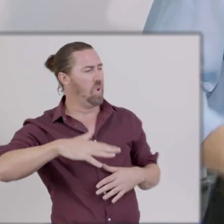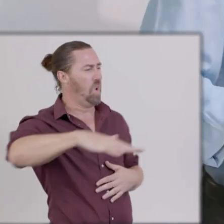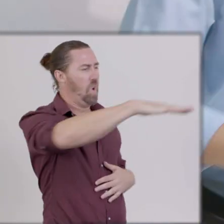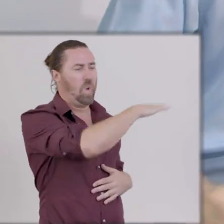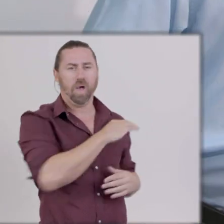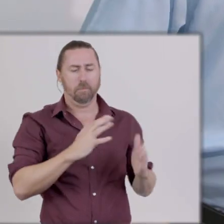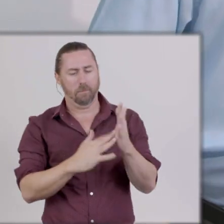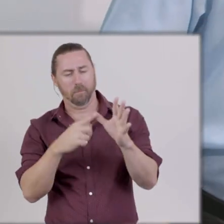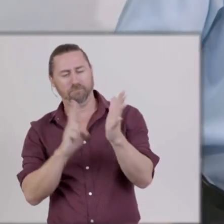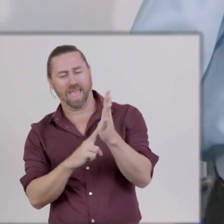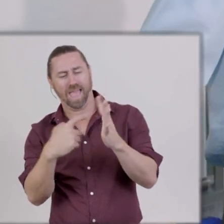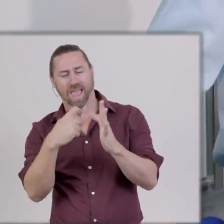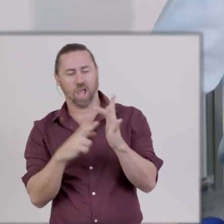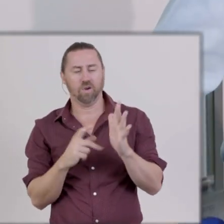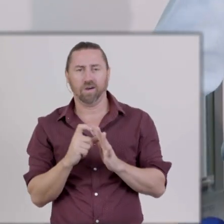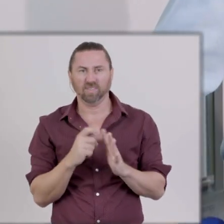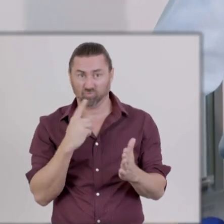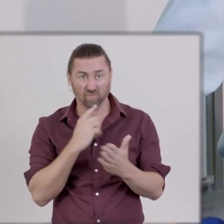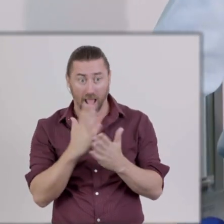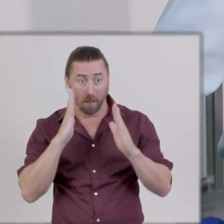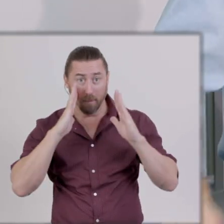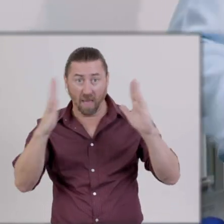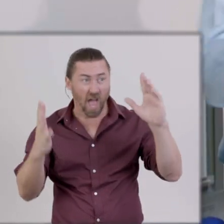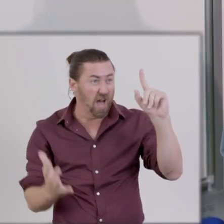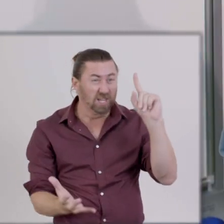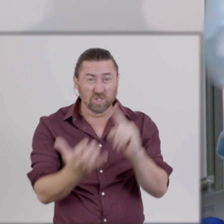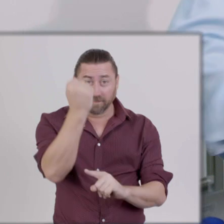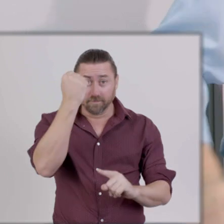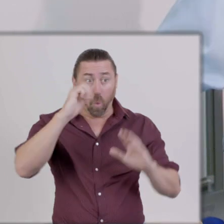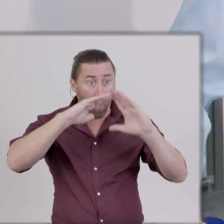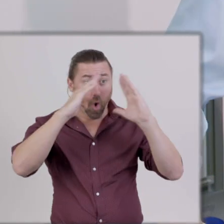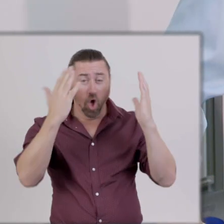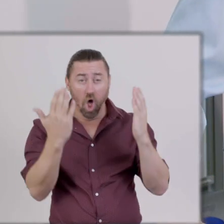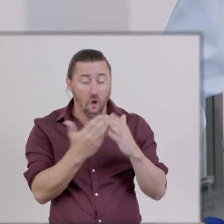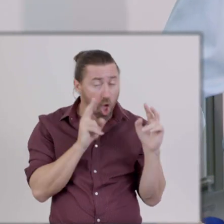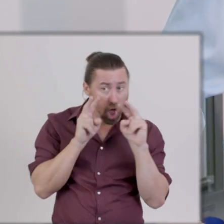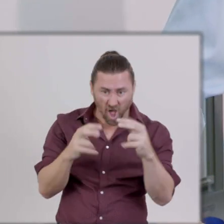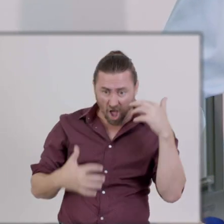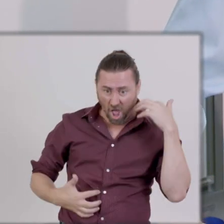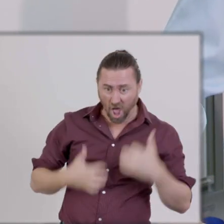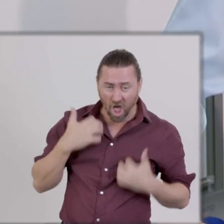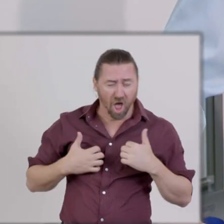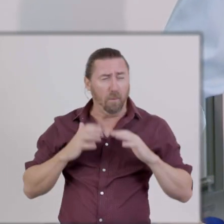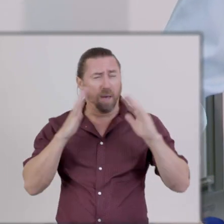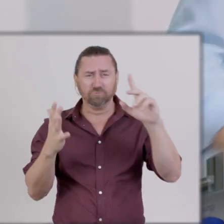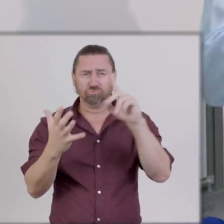It was such an historic achievement for the human race, that it was televised all around the world for people to watch.